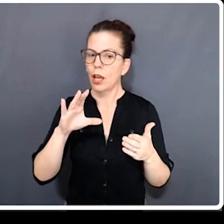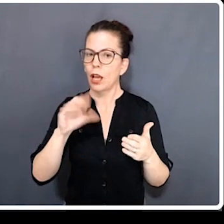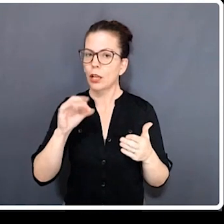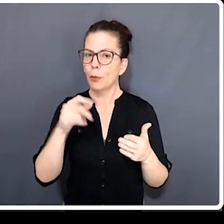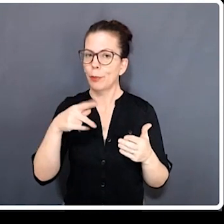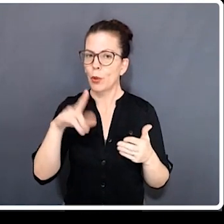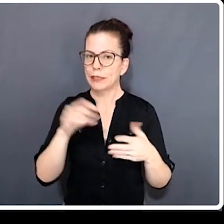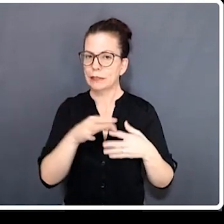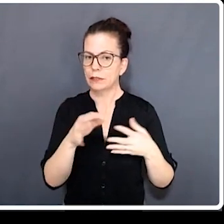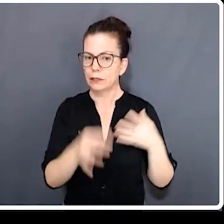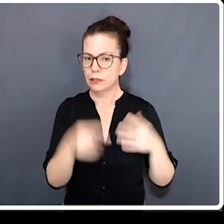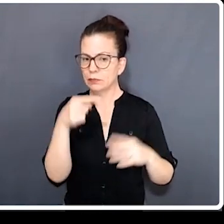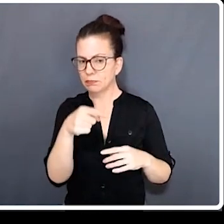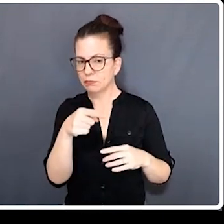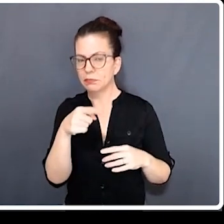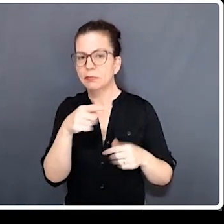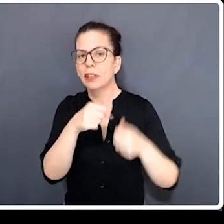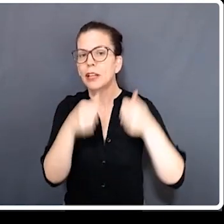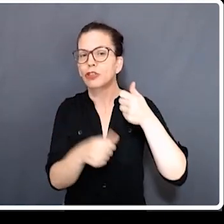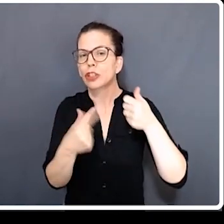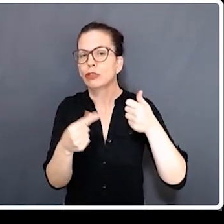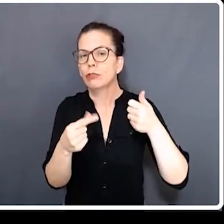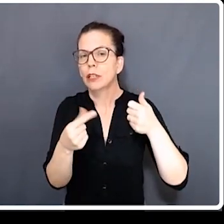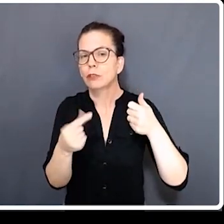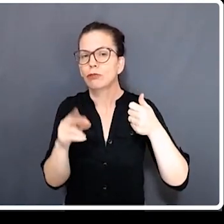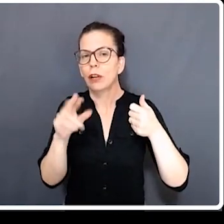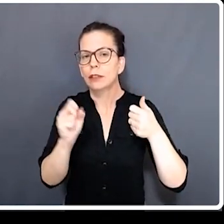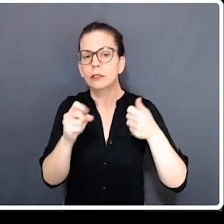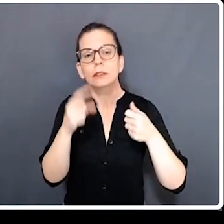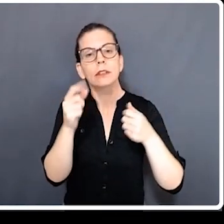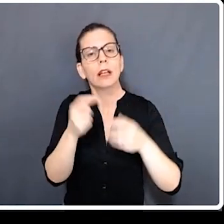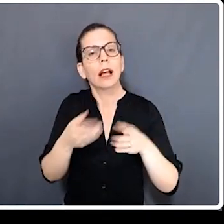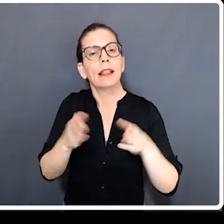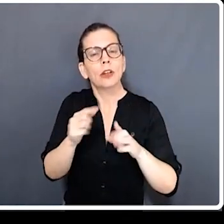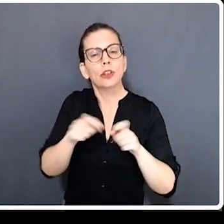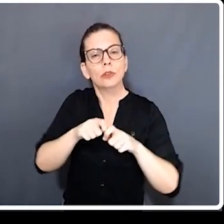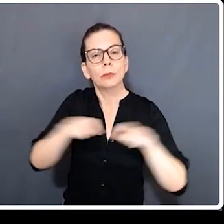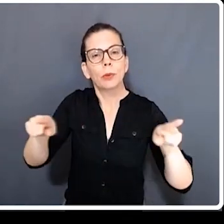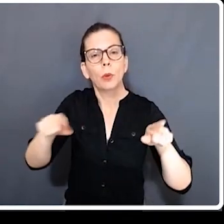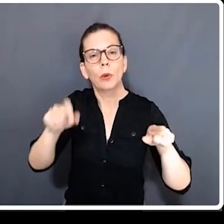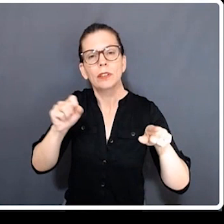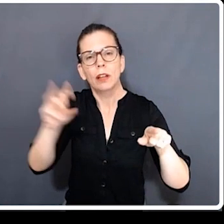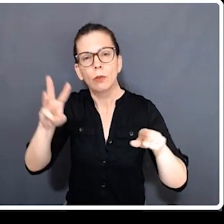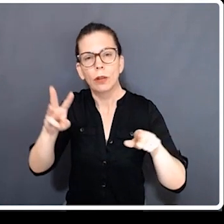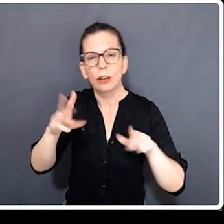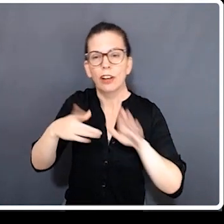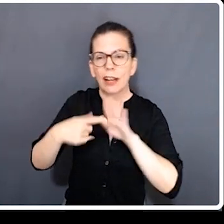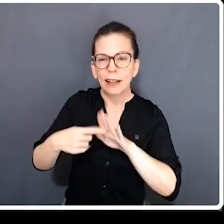within Greengrass that allow you to deploy software and agents on the devices.